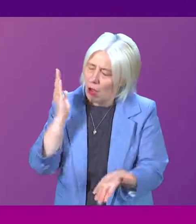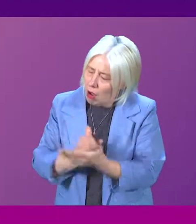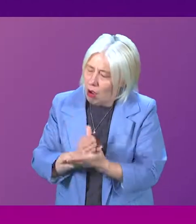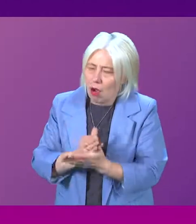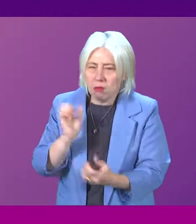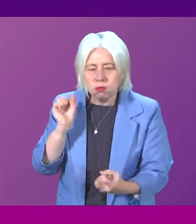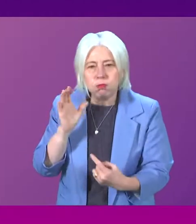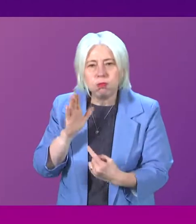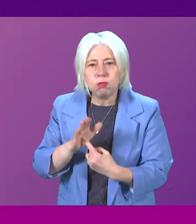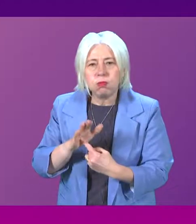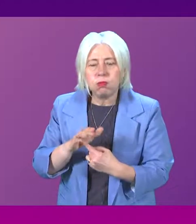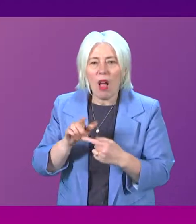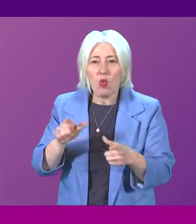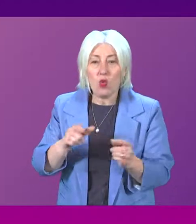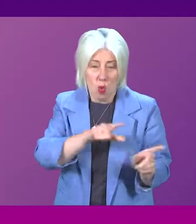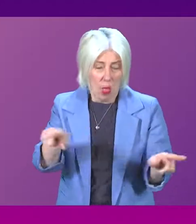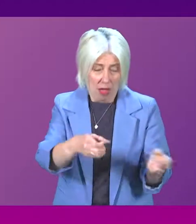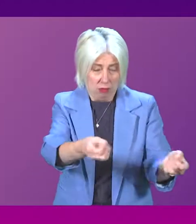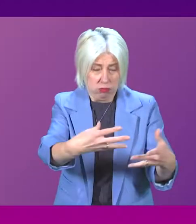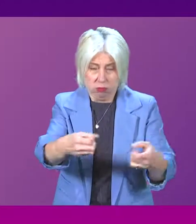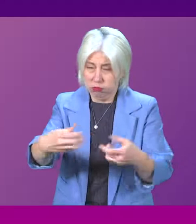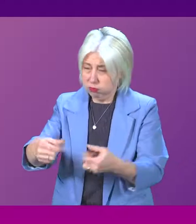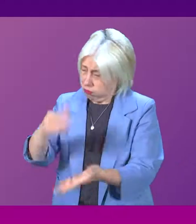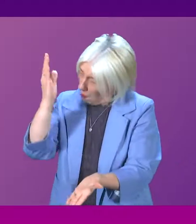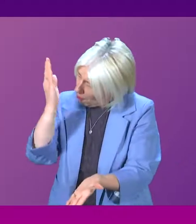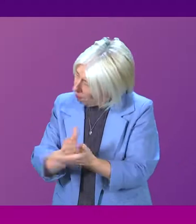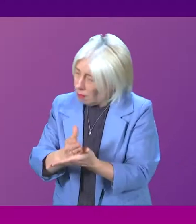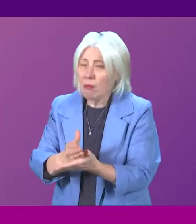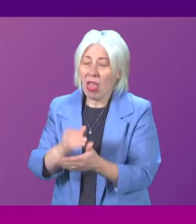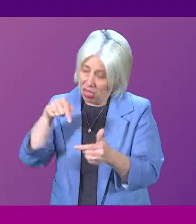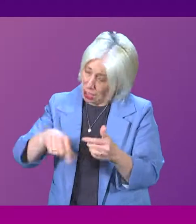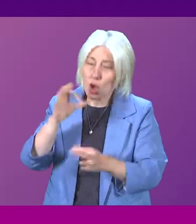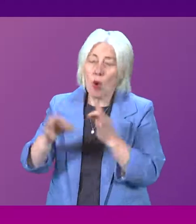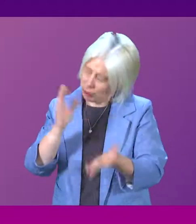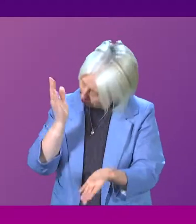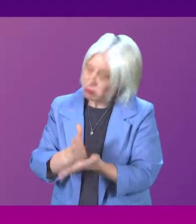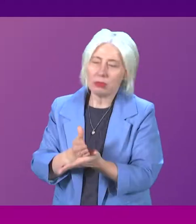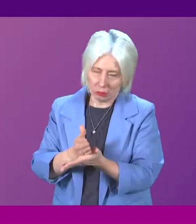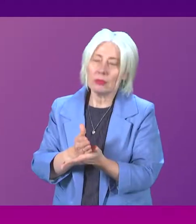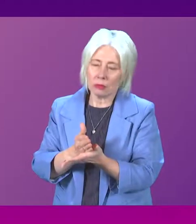to the voices of bereaved families being heard in the inquiry.